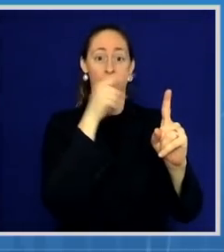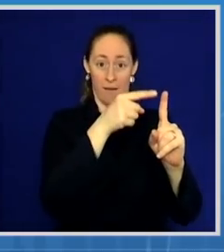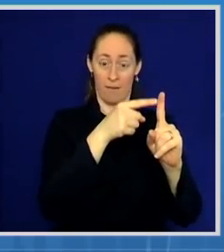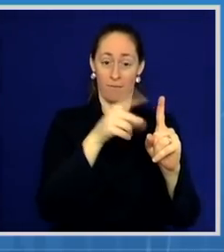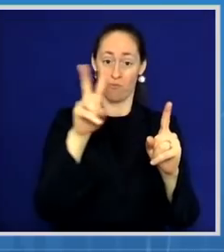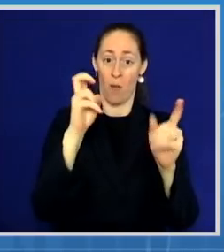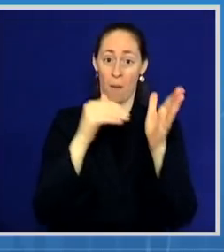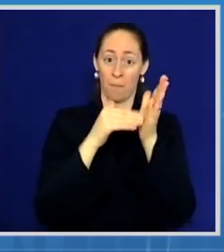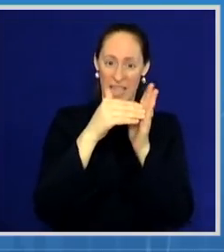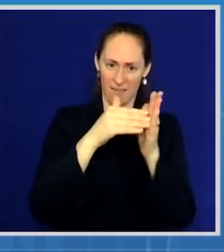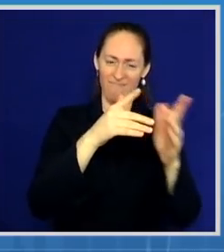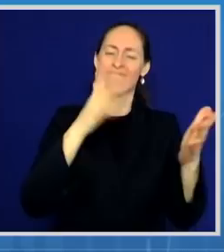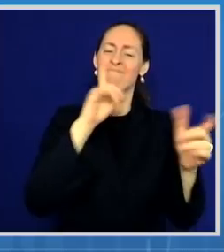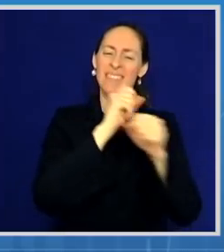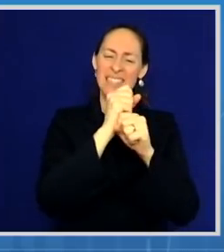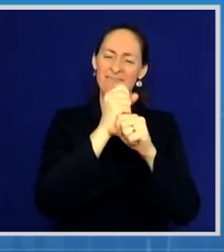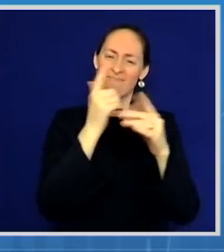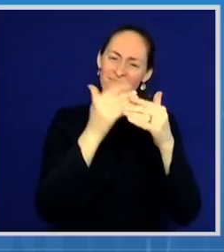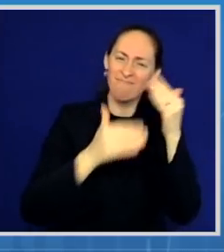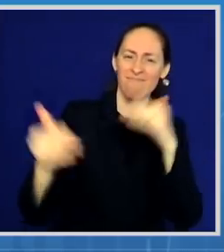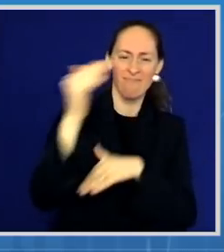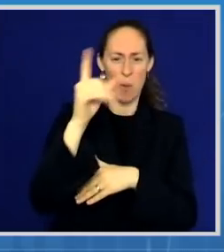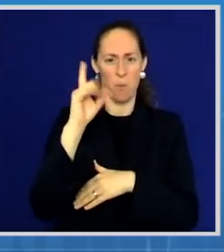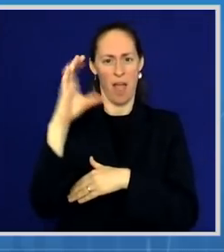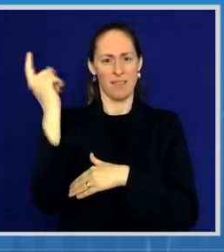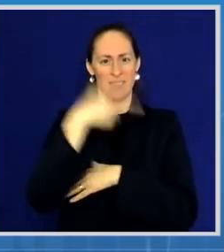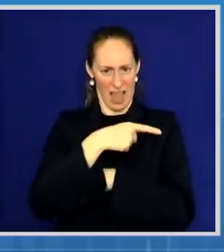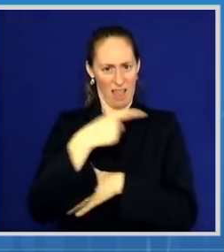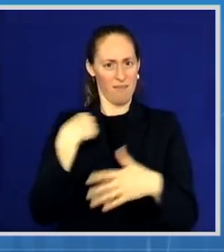delivering more than 220 million shots in arms.